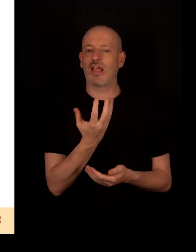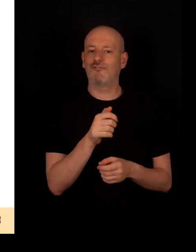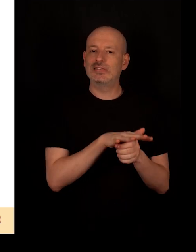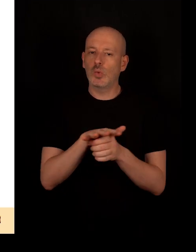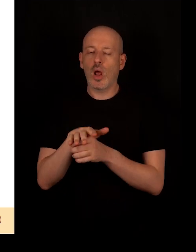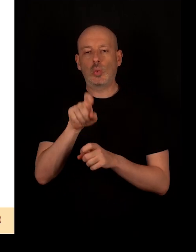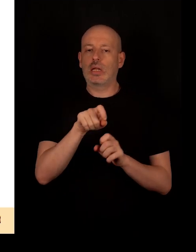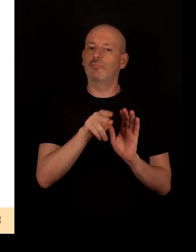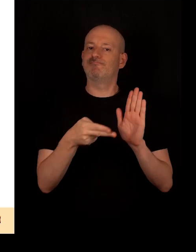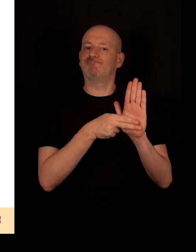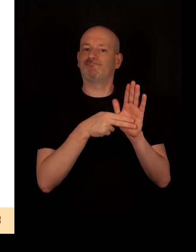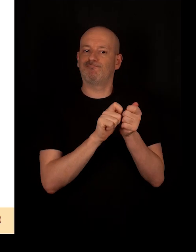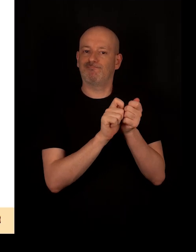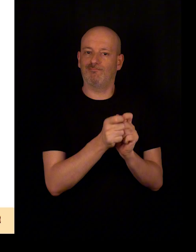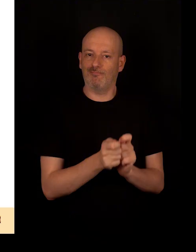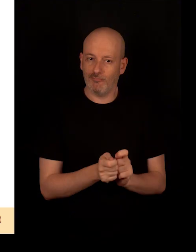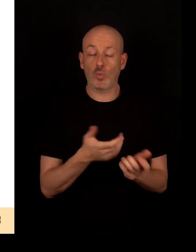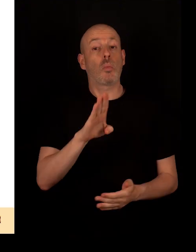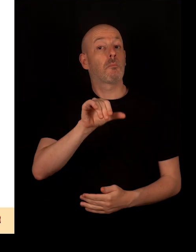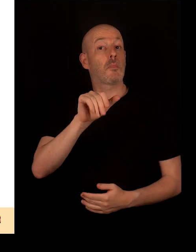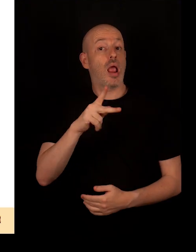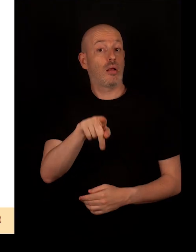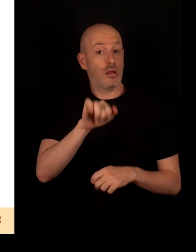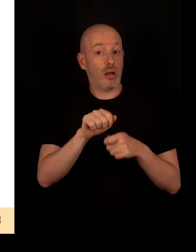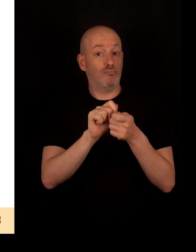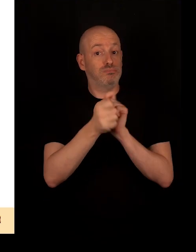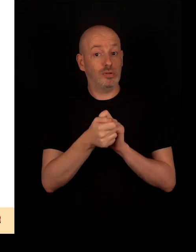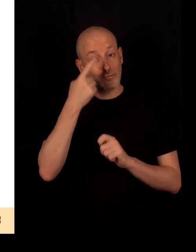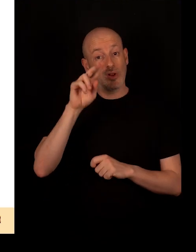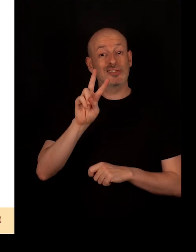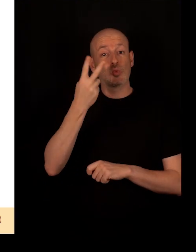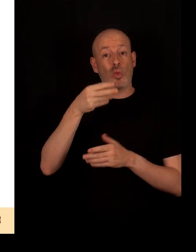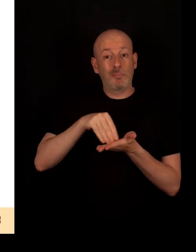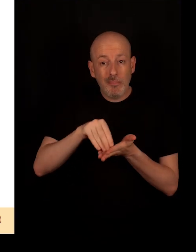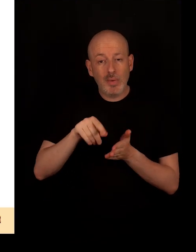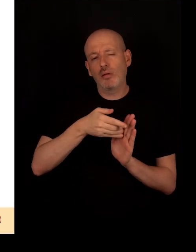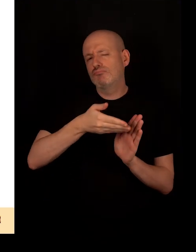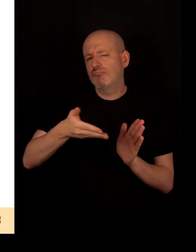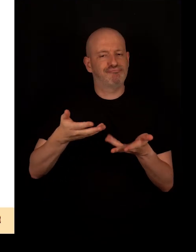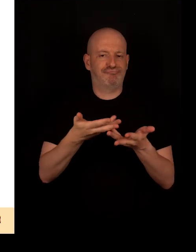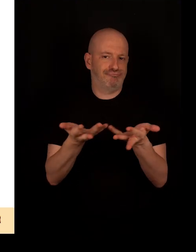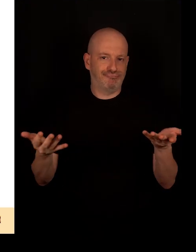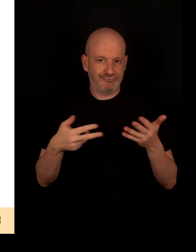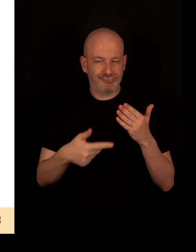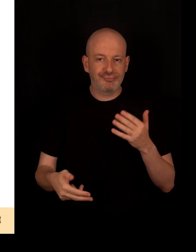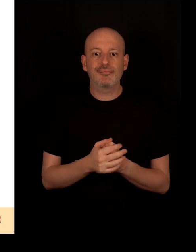For some cases we will need an amendment. Or if you change your bank account for the second payment and this kind of things.